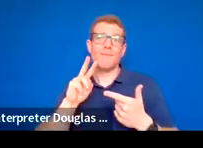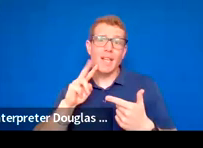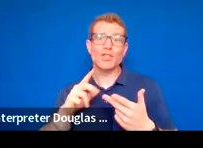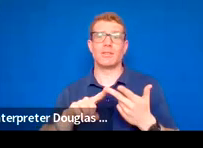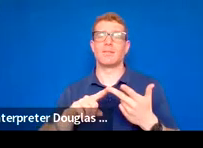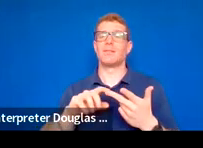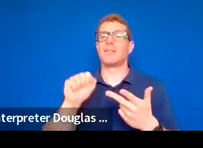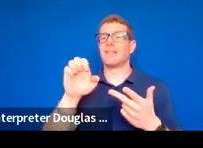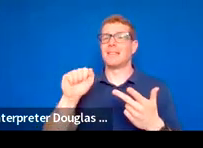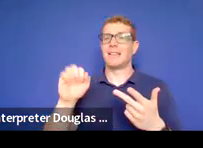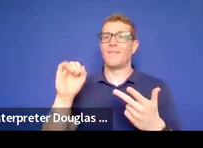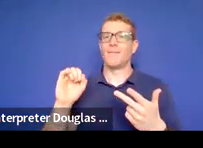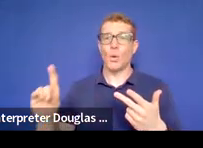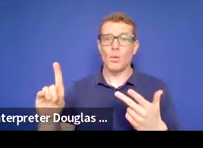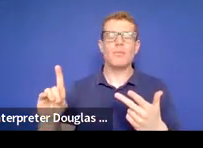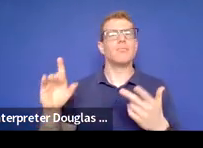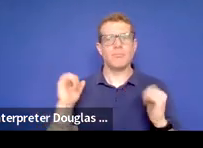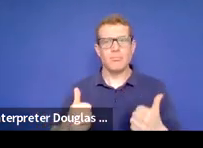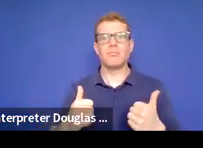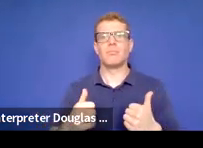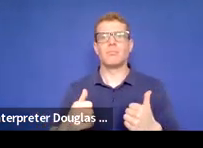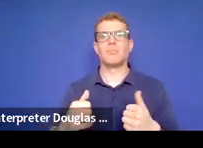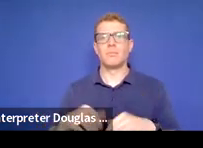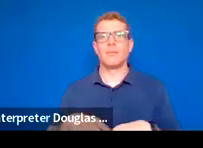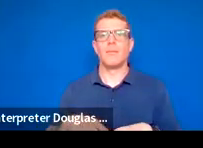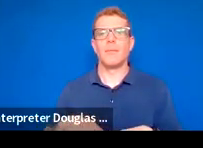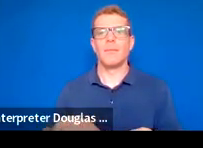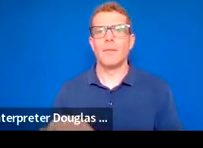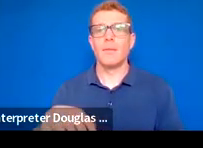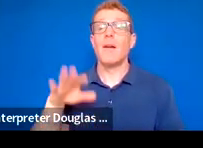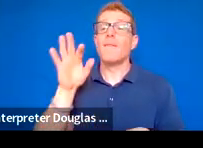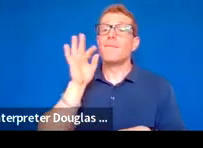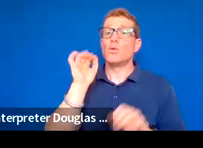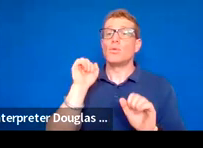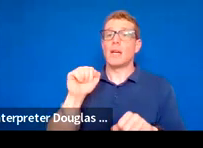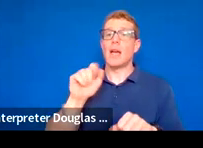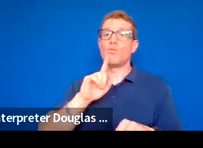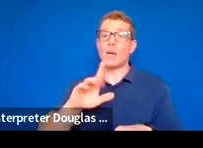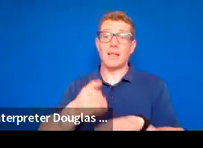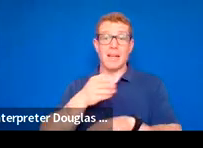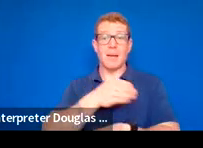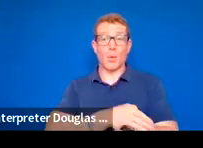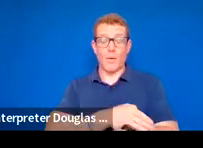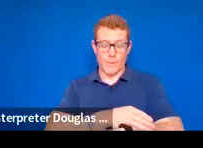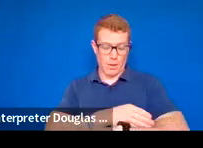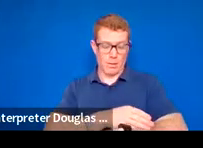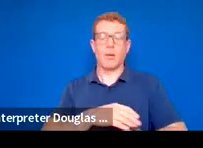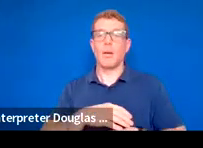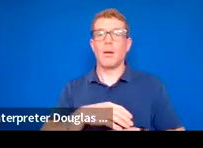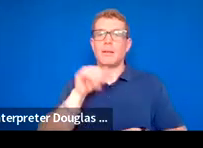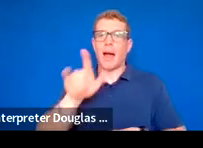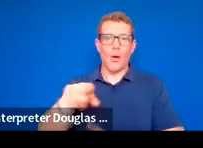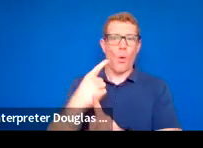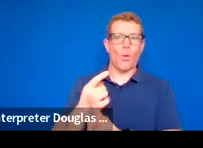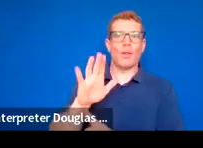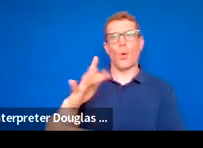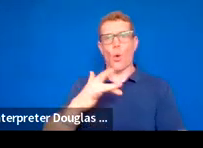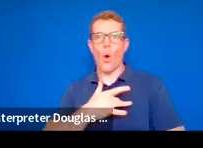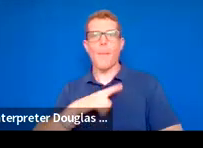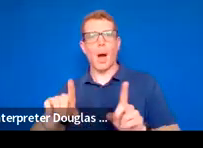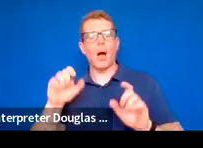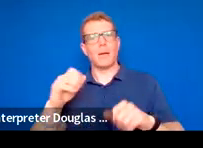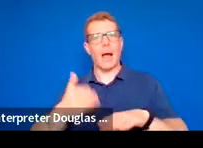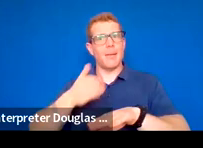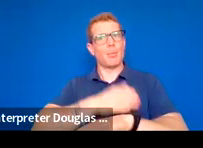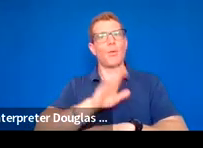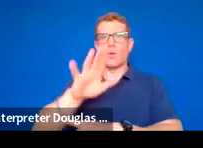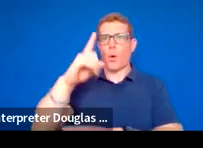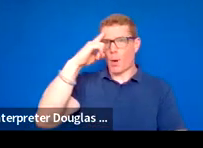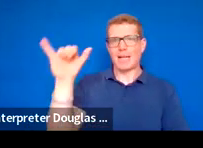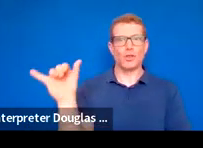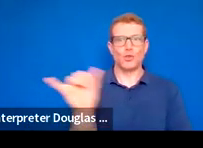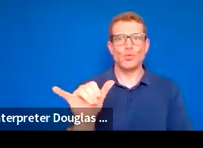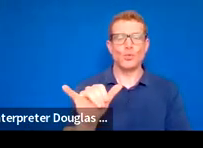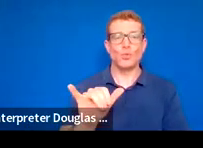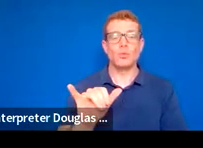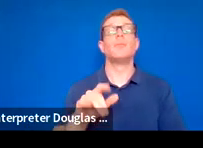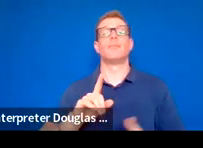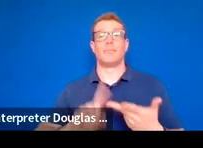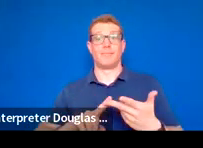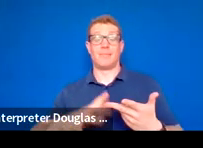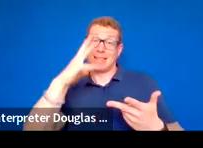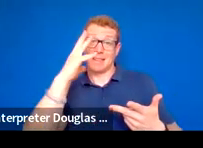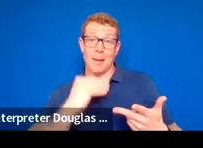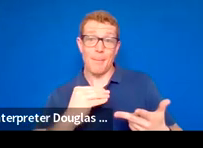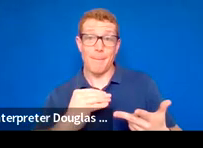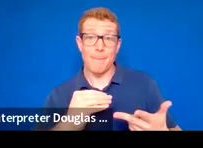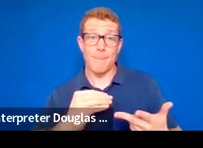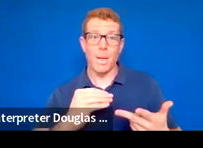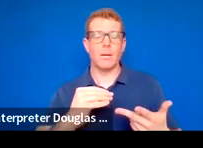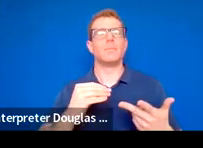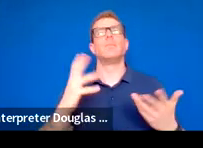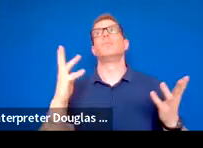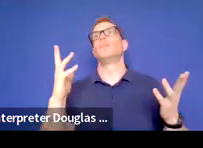Mattiterranean diet foods that can really improve not only your heart, but it really does improve your brain as well Sleep here's the one that nobody likes to talk about poor sleep.